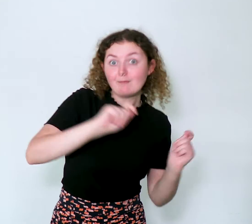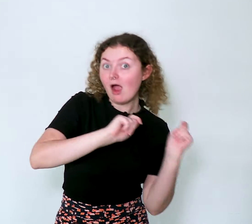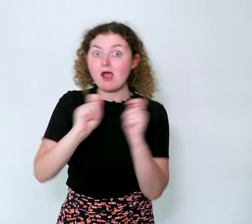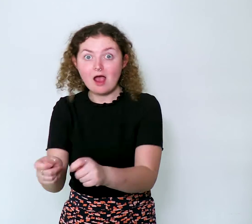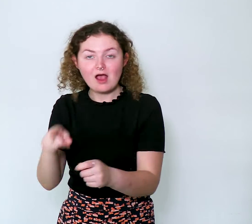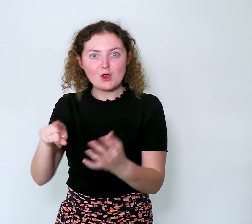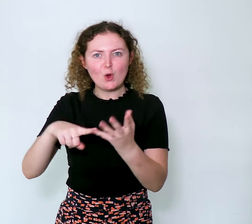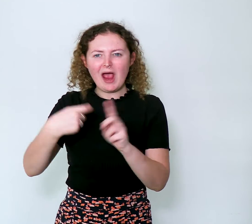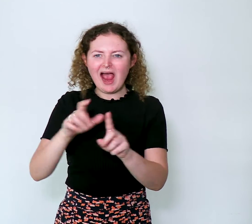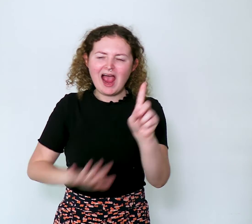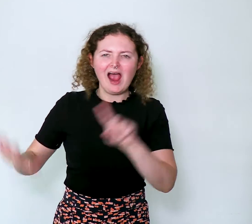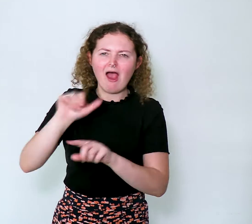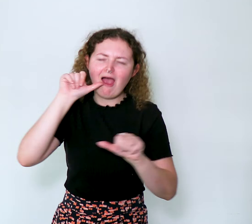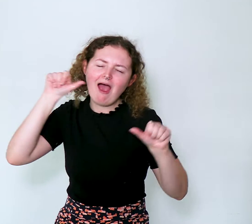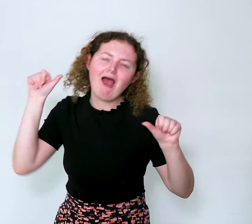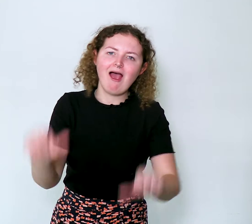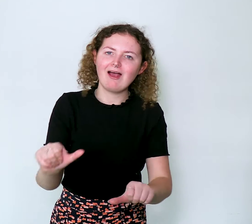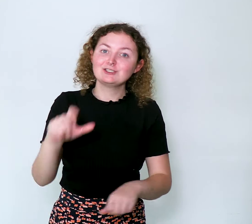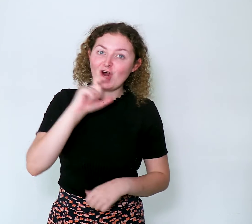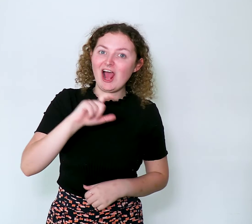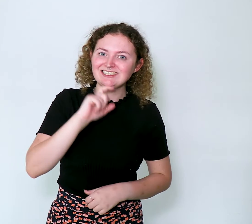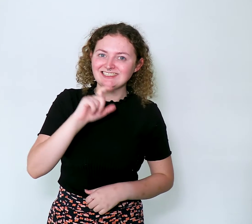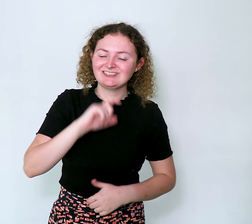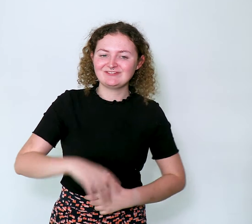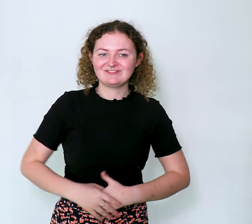that it gave its name to the UK’s most loved chocolates.